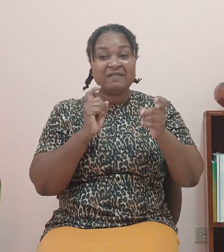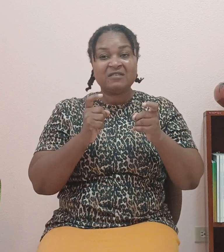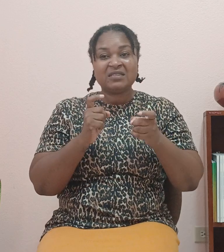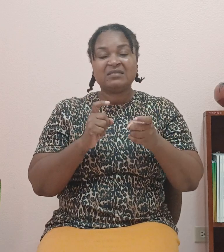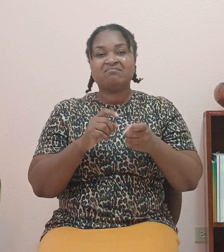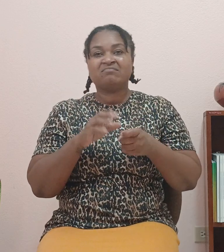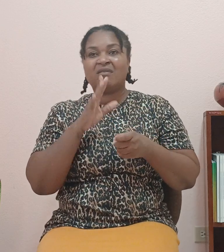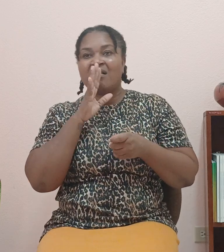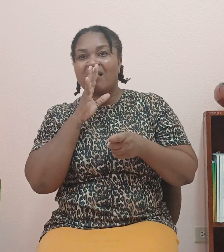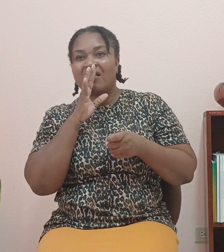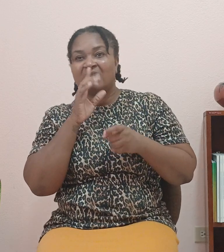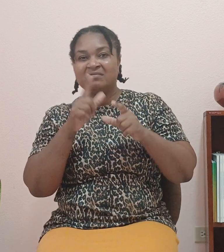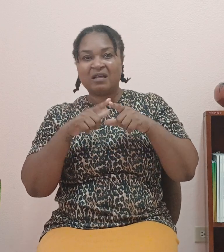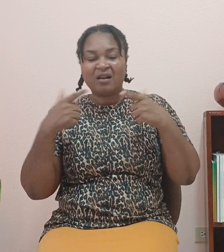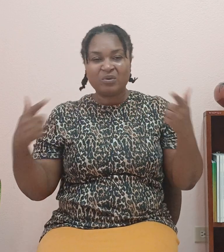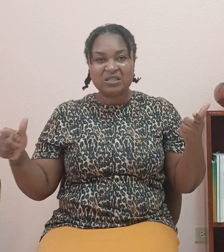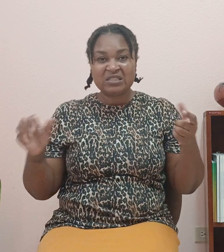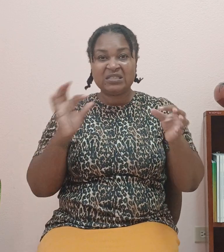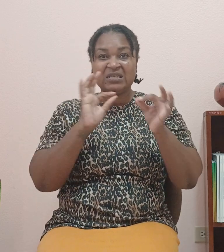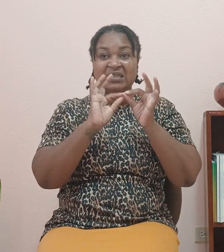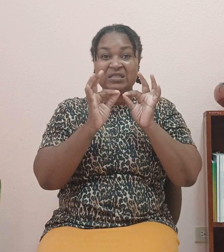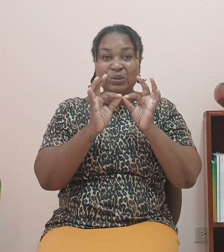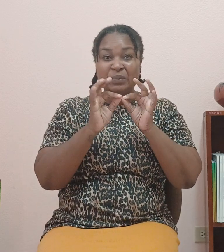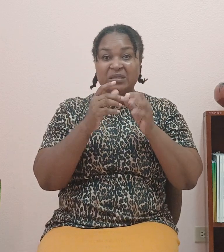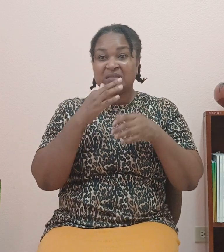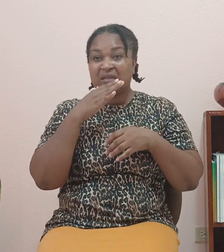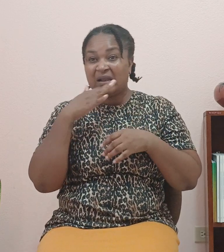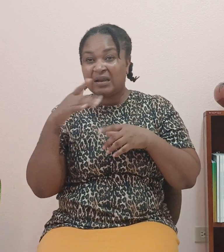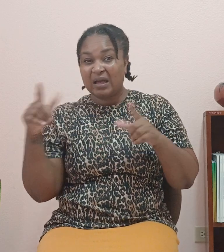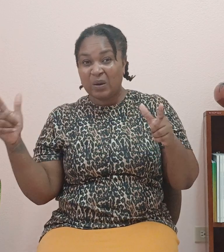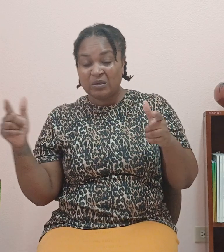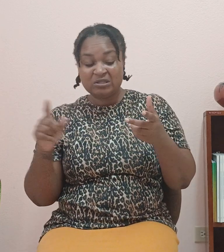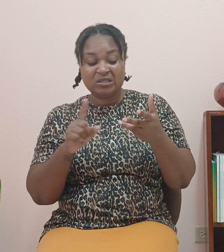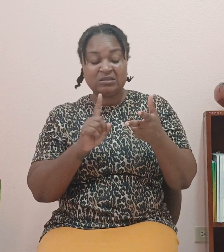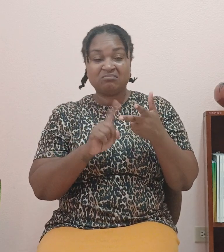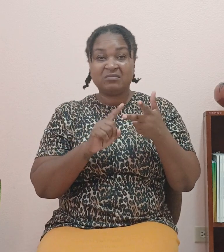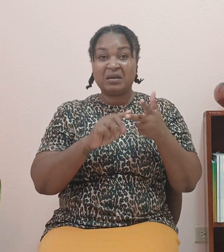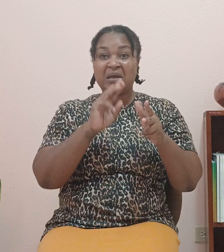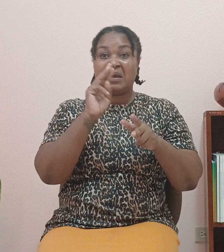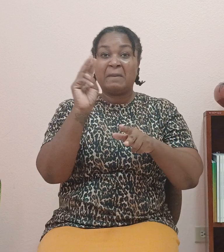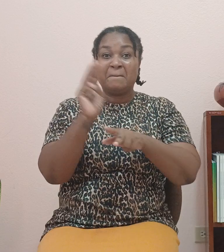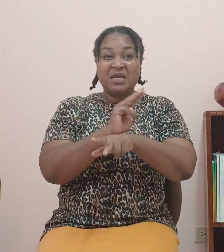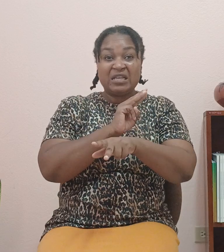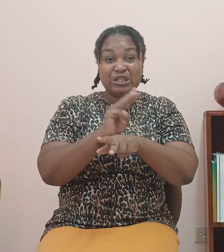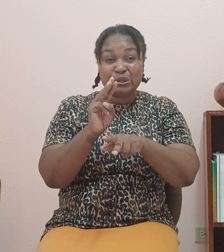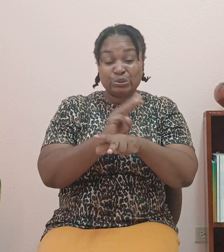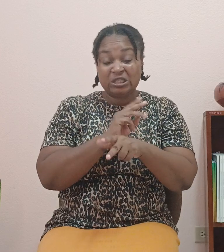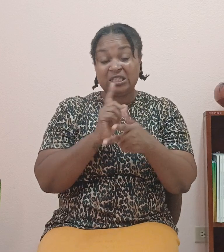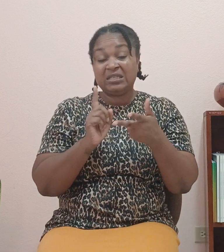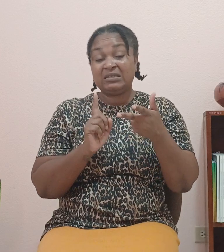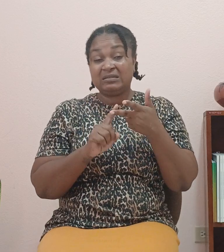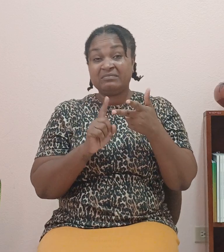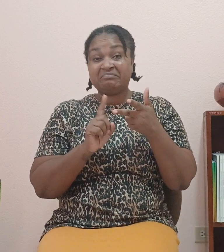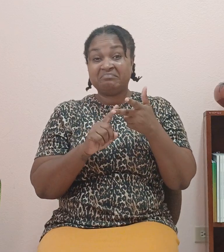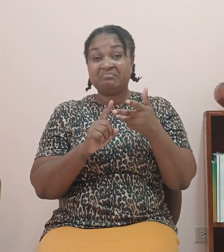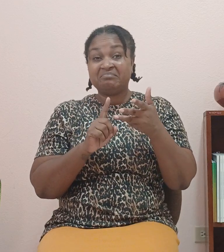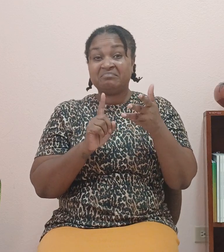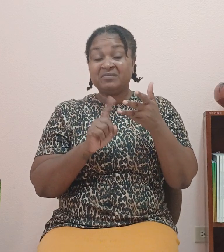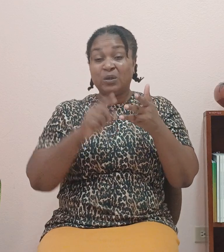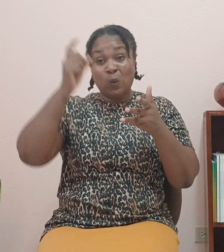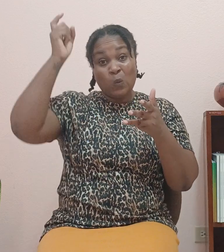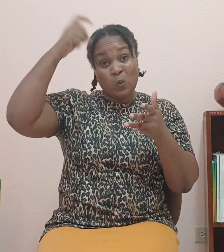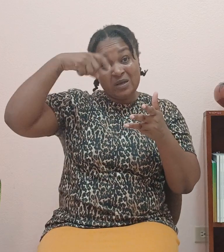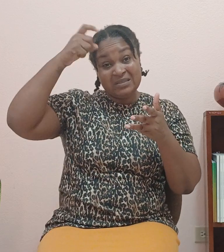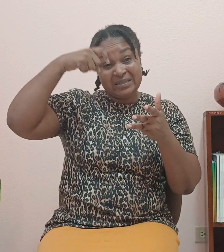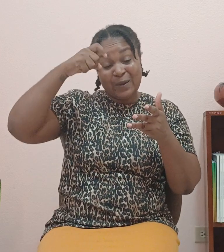gift of interpreting tongues, the gift of being a Minister, the gift of wisdom,